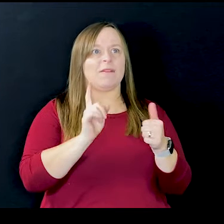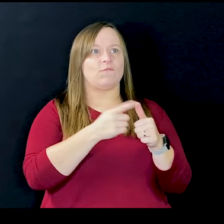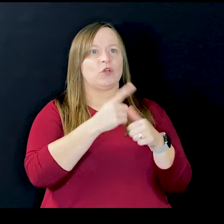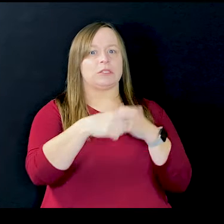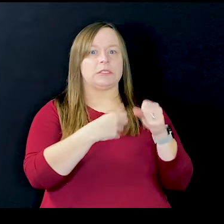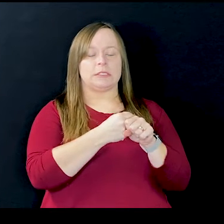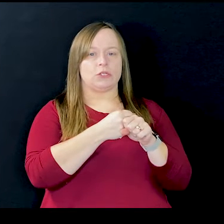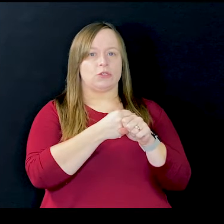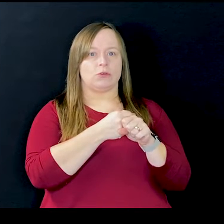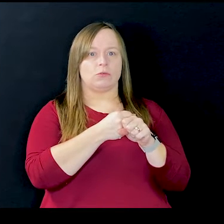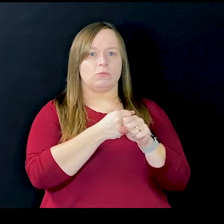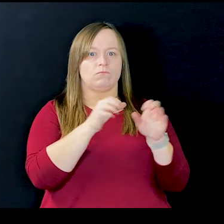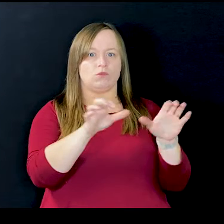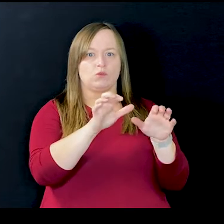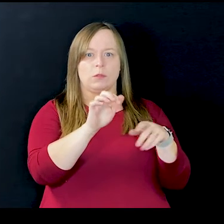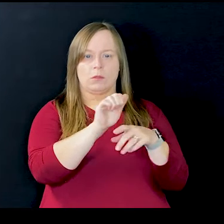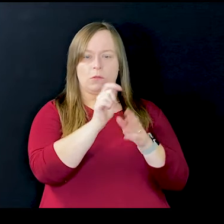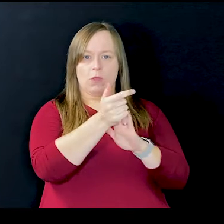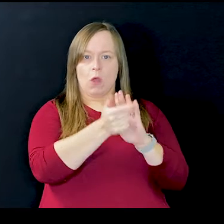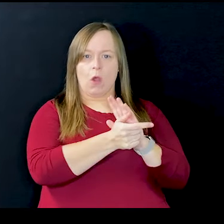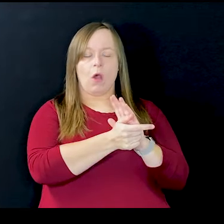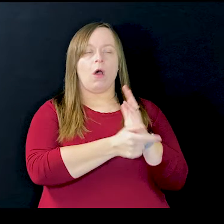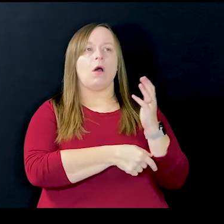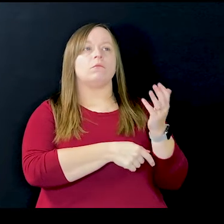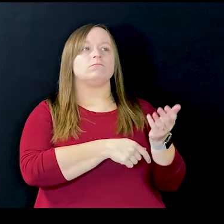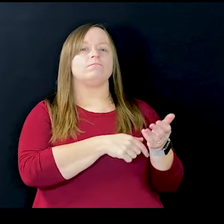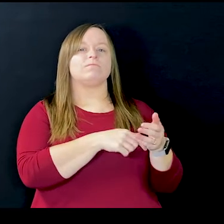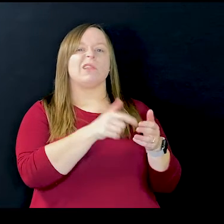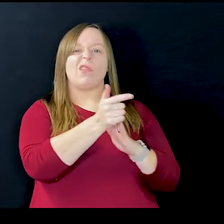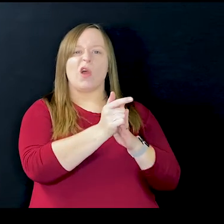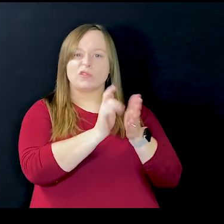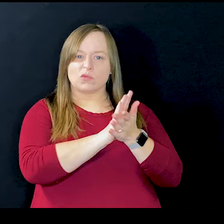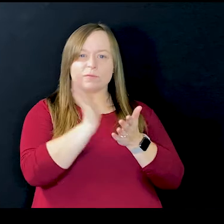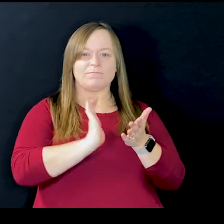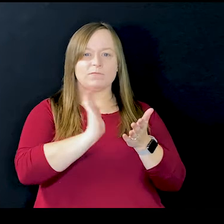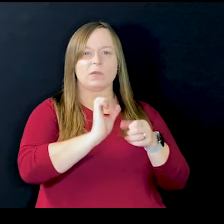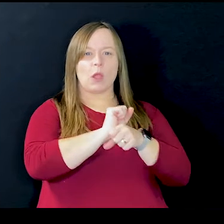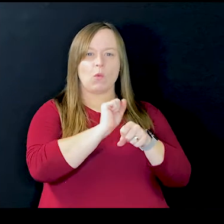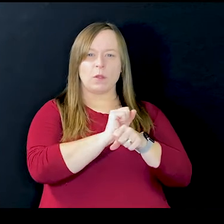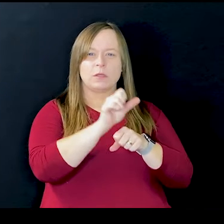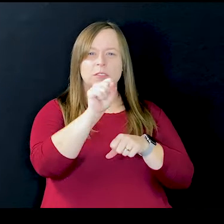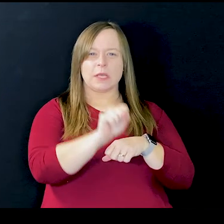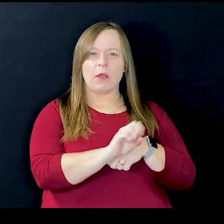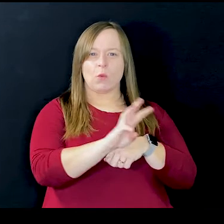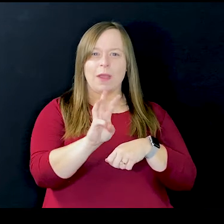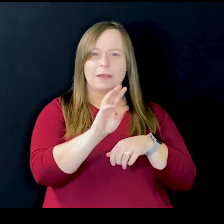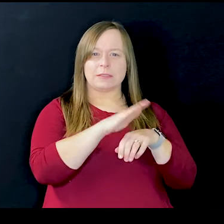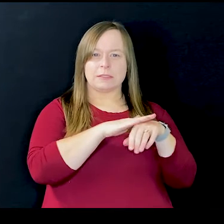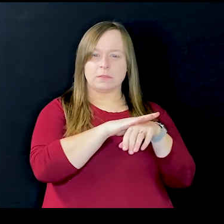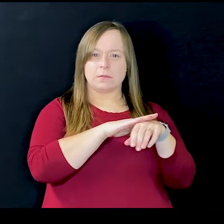my first year of practice in law school. I had an opportunity to work with the Southwest Indian Law